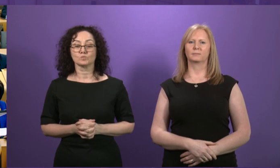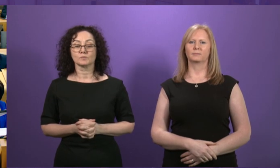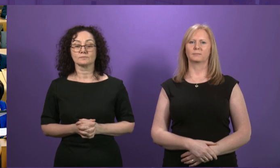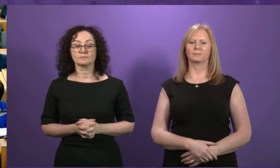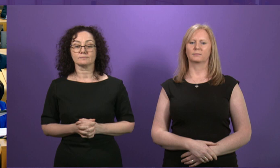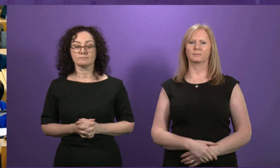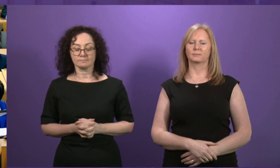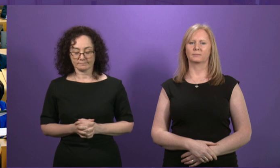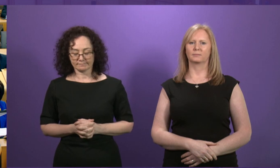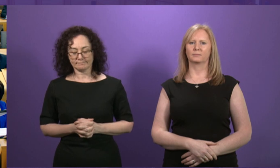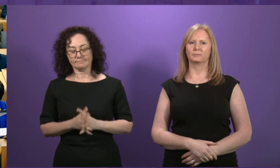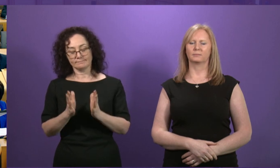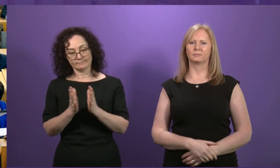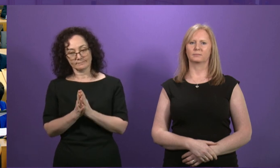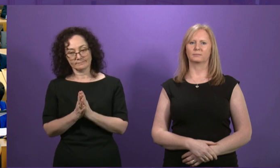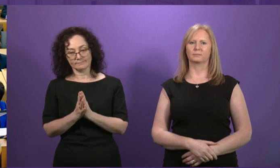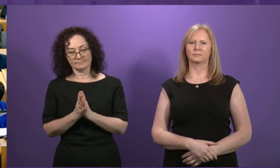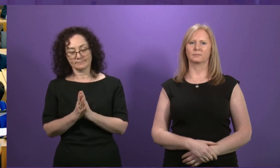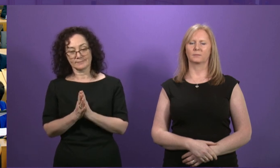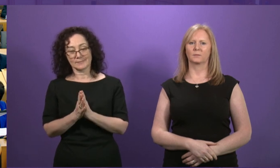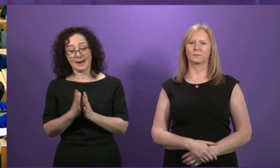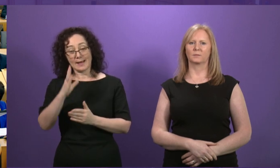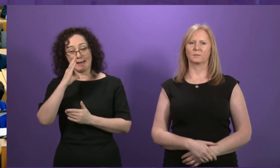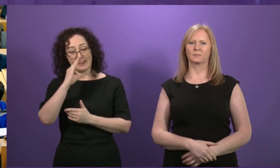The First Minister (Nicola Sturgeon): Let me share a quote with the chamber: